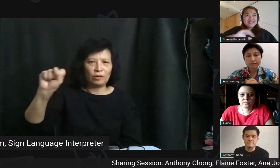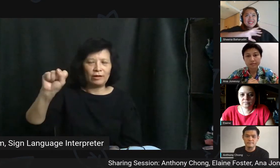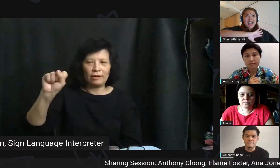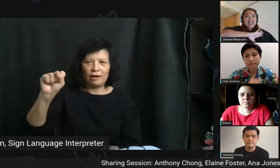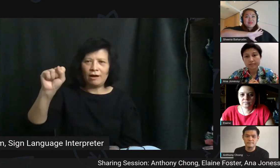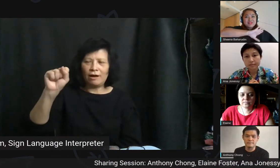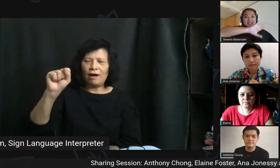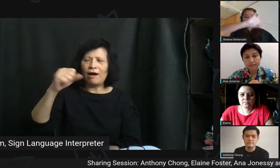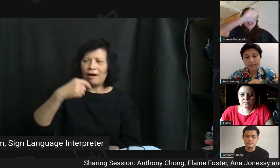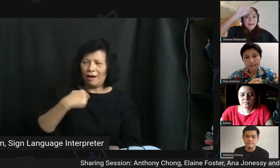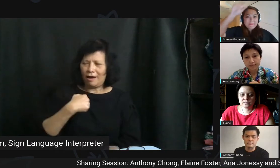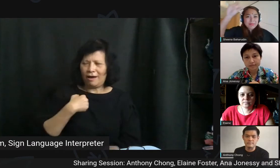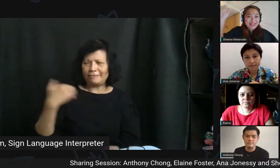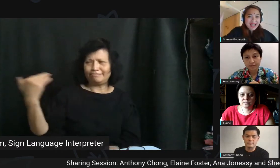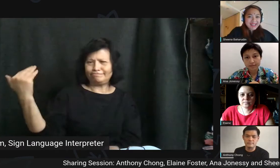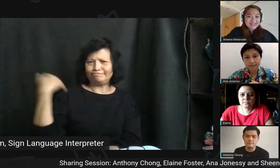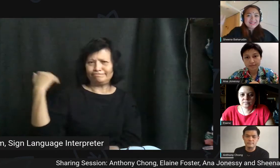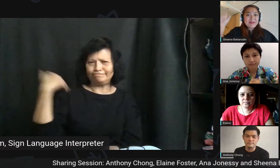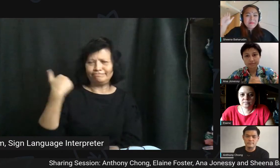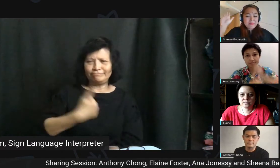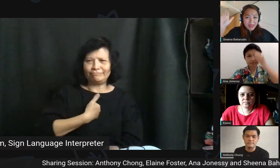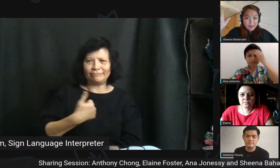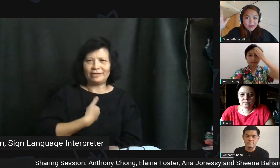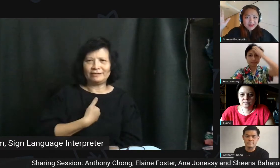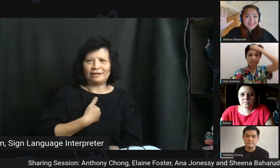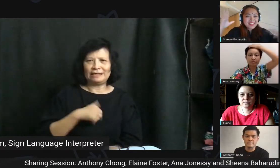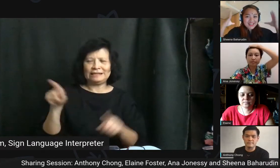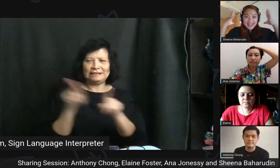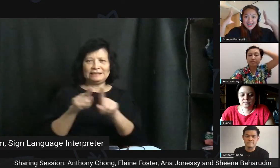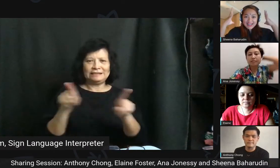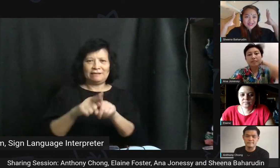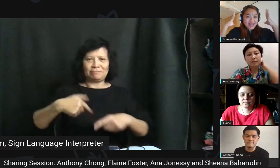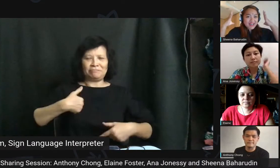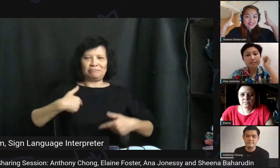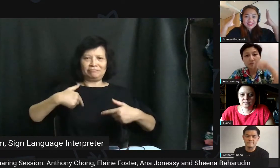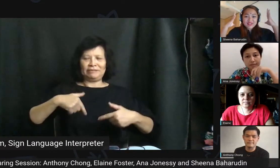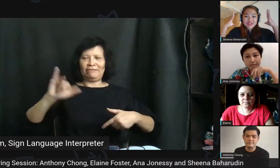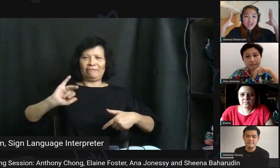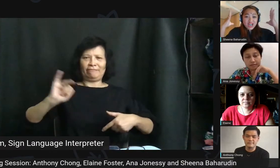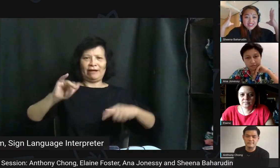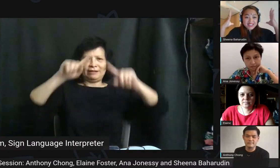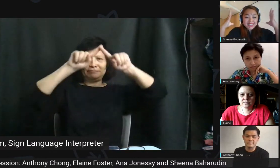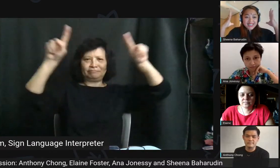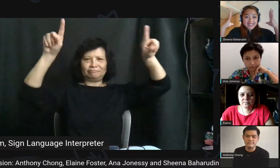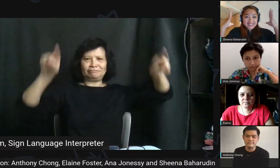that I am just a blank paper. I don't have any thoughts yet.